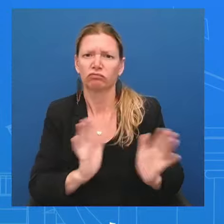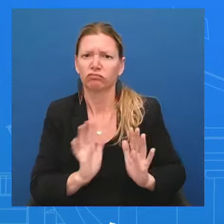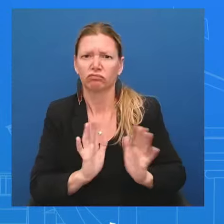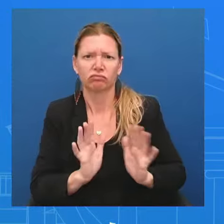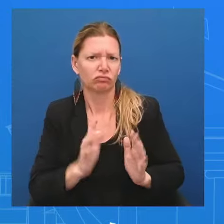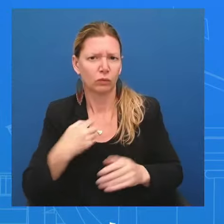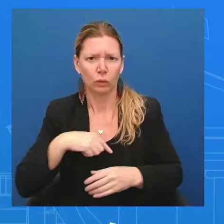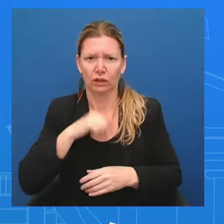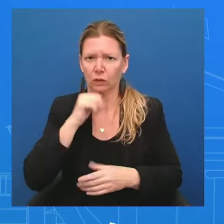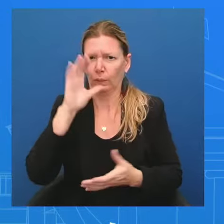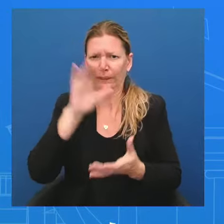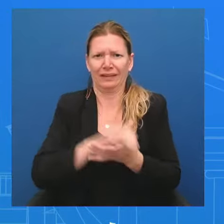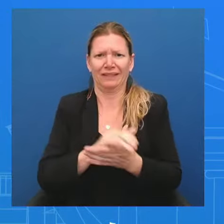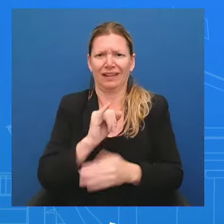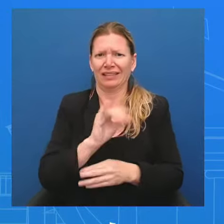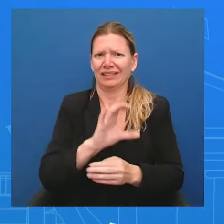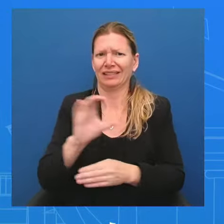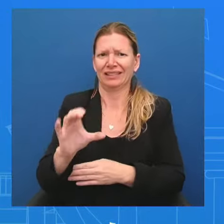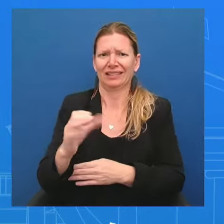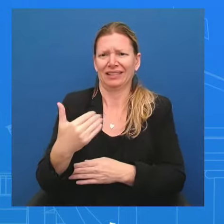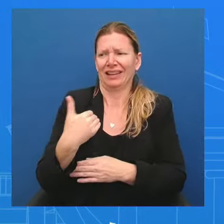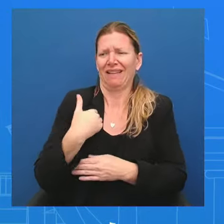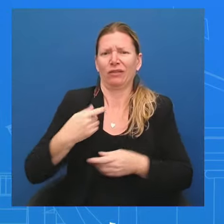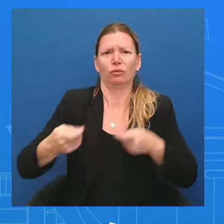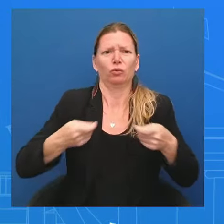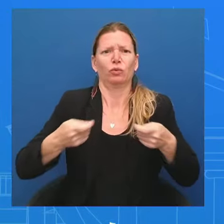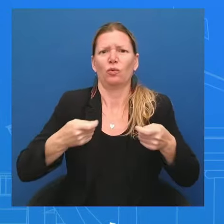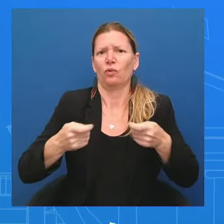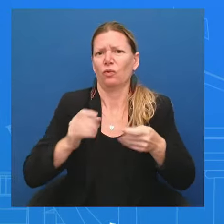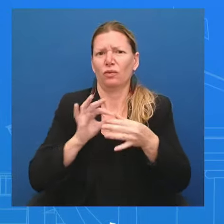We certainly don't support these arrest warrants.